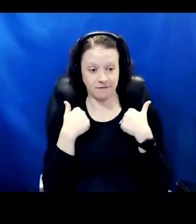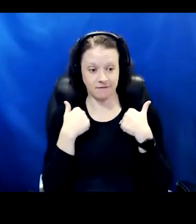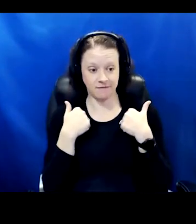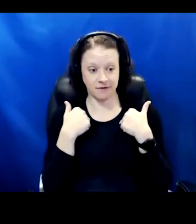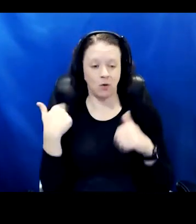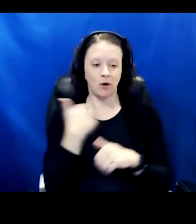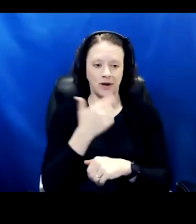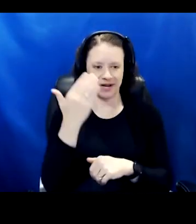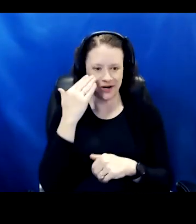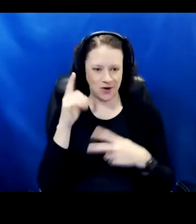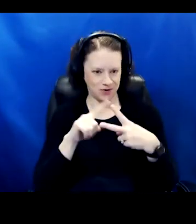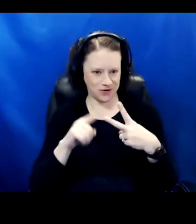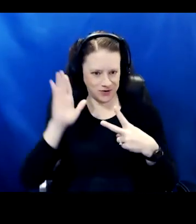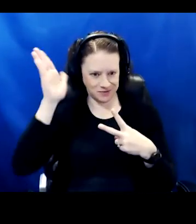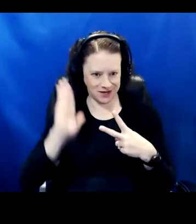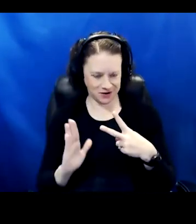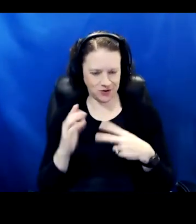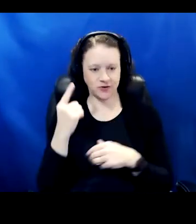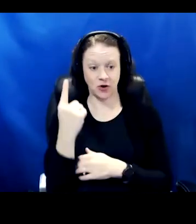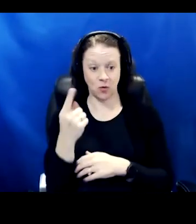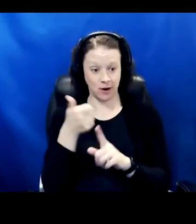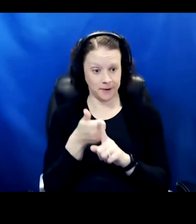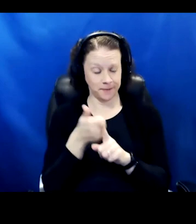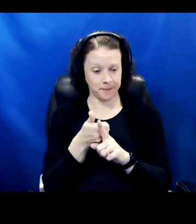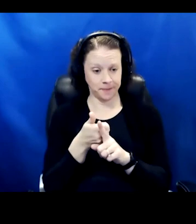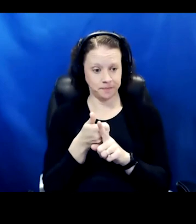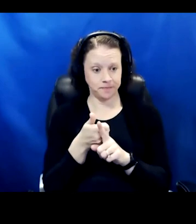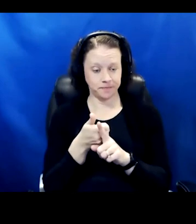One of them is Sasha Bittner who's on today,